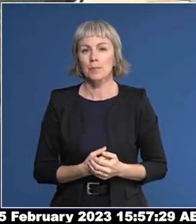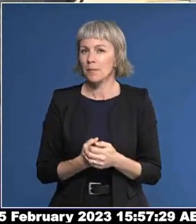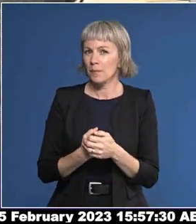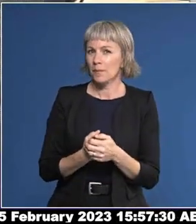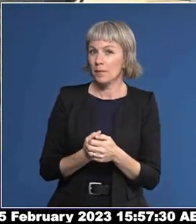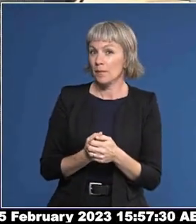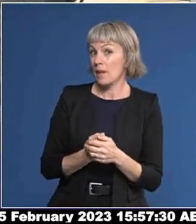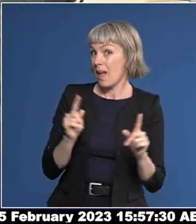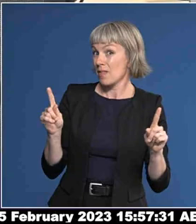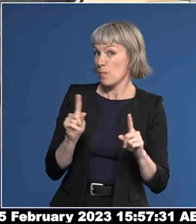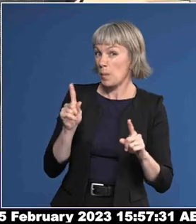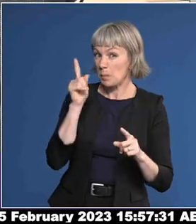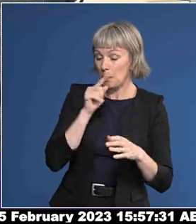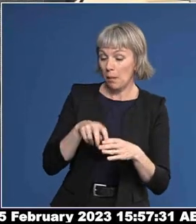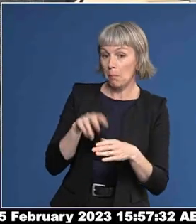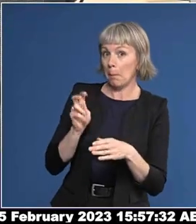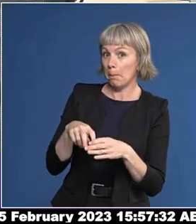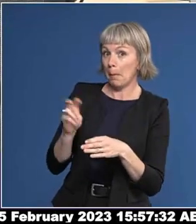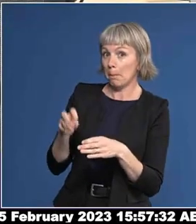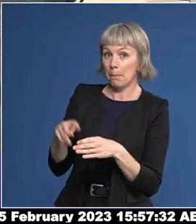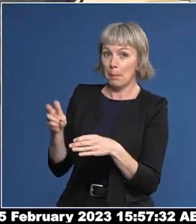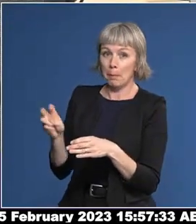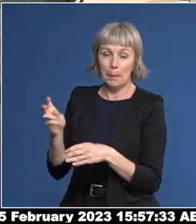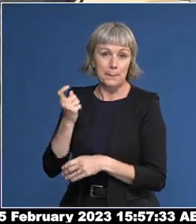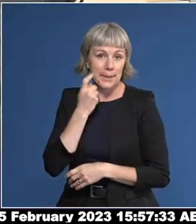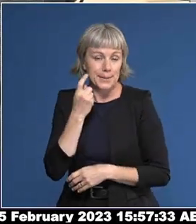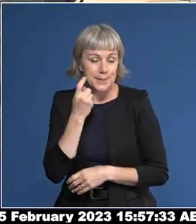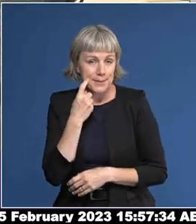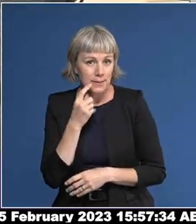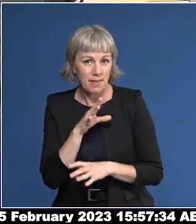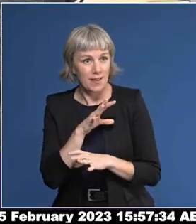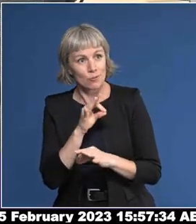He is talking about there is a need, it needs to be sector-wide rather than organisational.